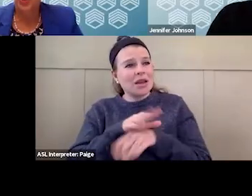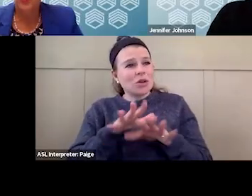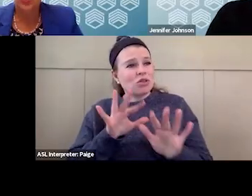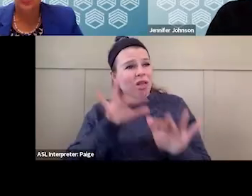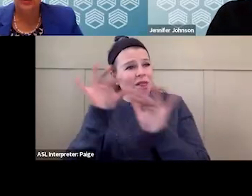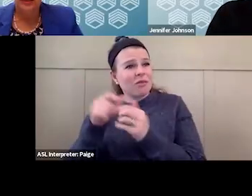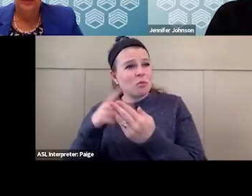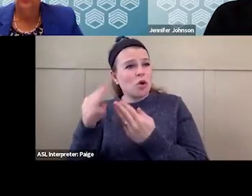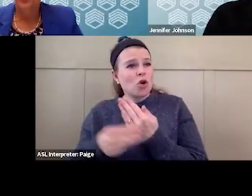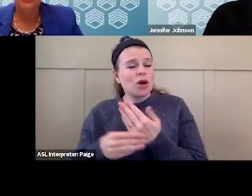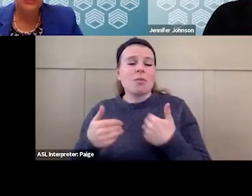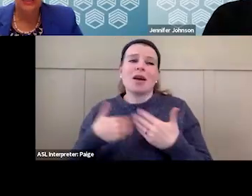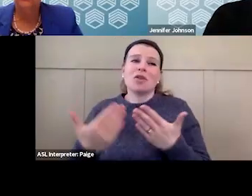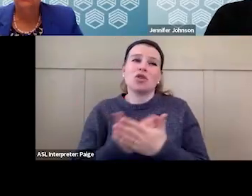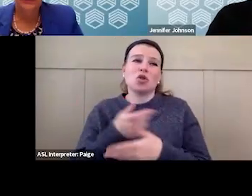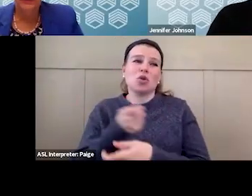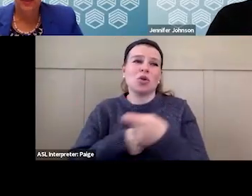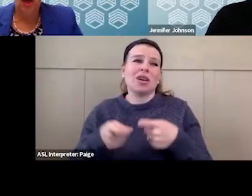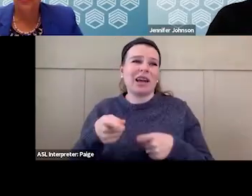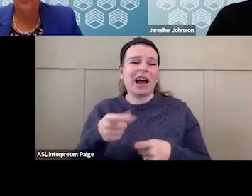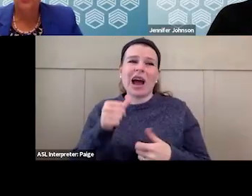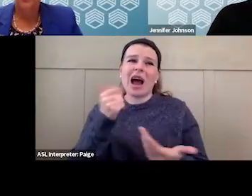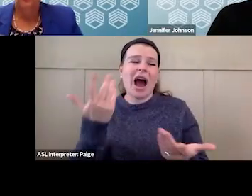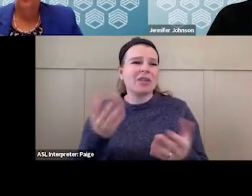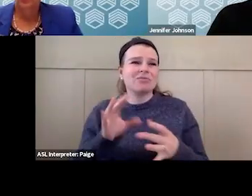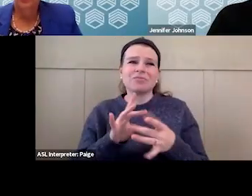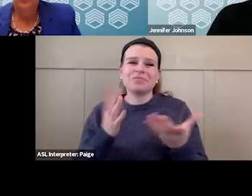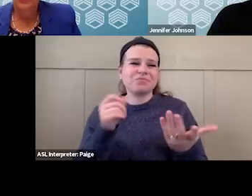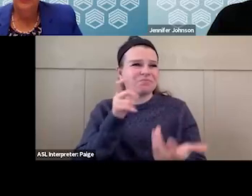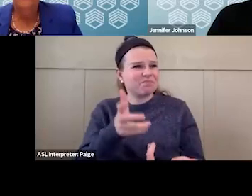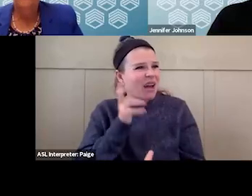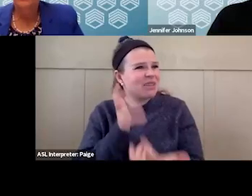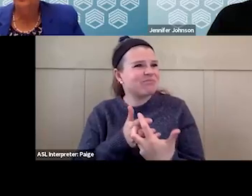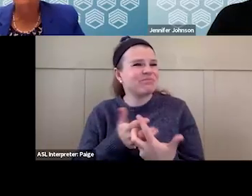I have a new counselor, and we're just not hitting it off." Or, um, "I